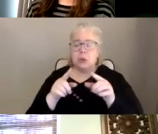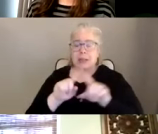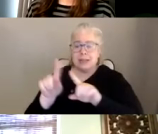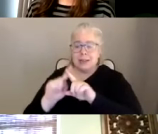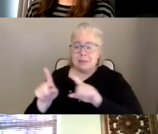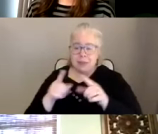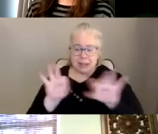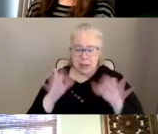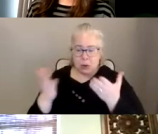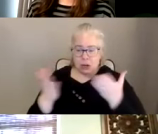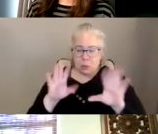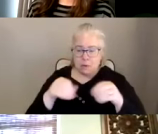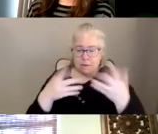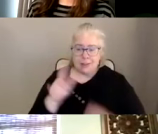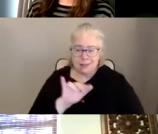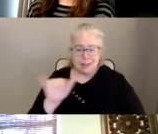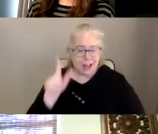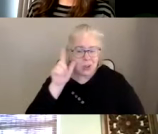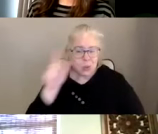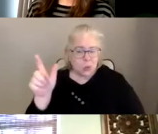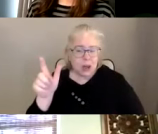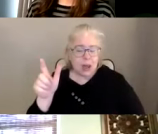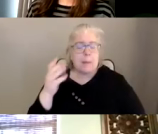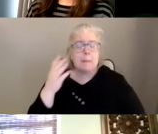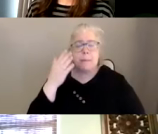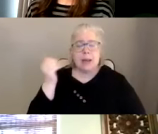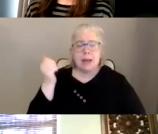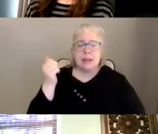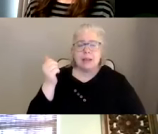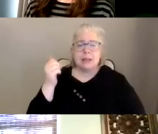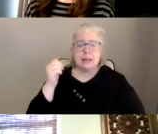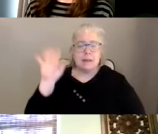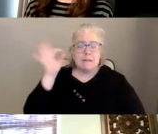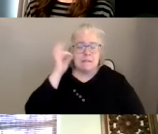like LUNA because it's federally mandated